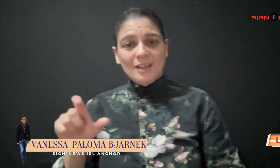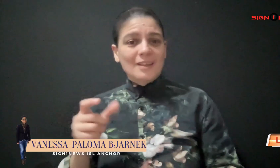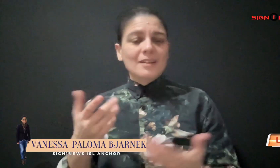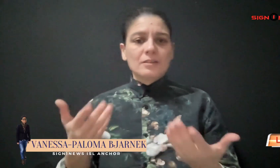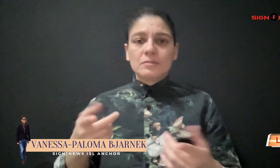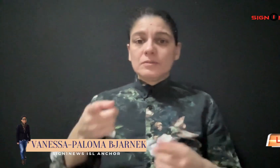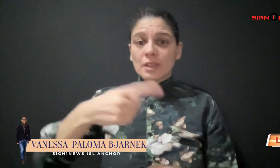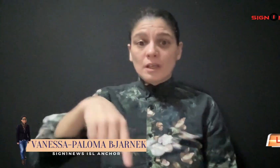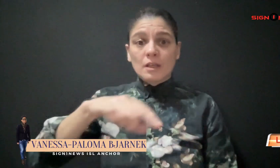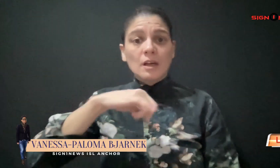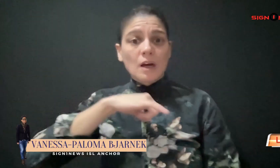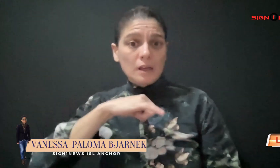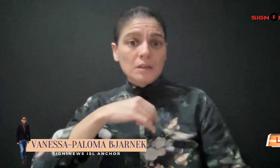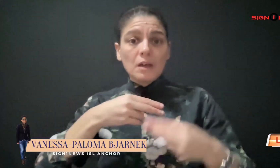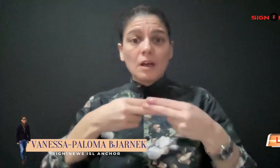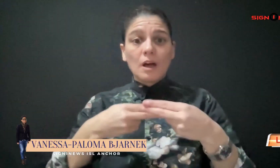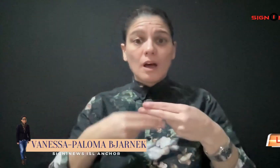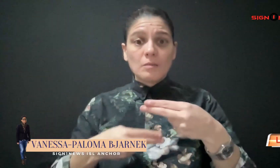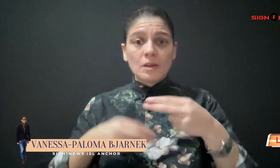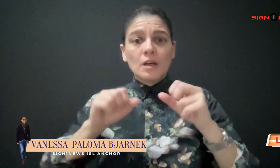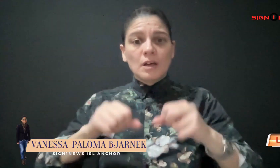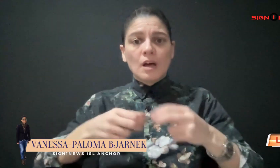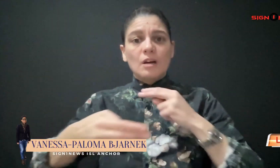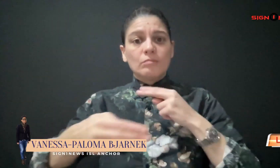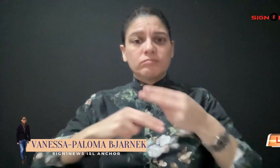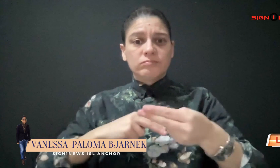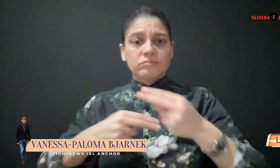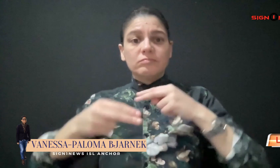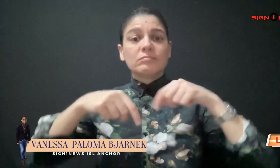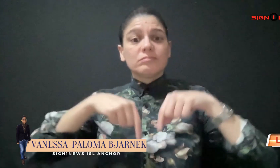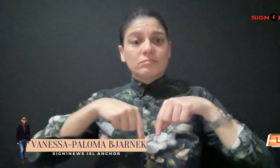top trending international news stories making headlines today if you post an interesting